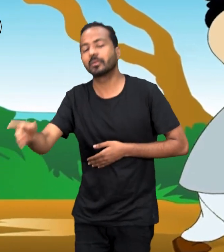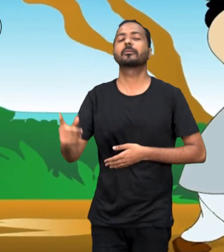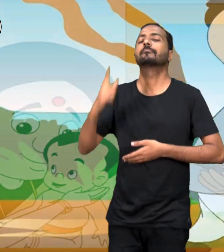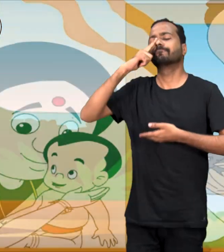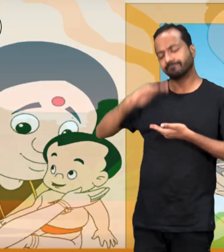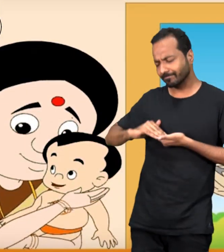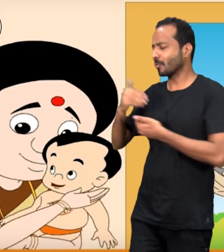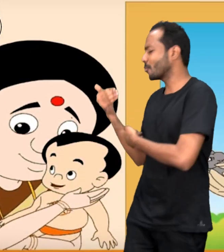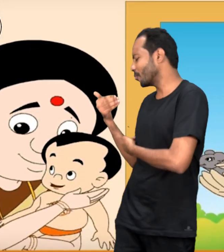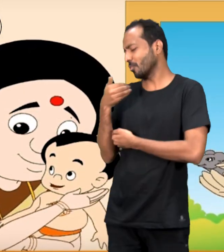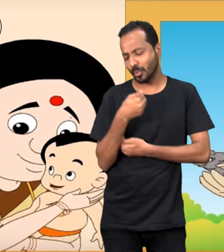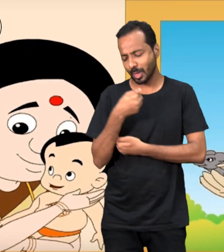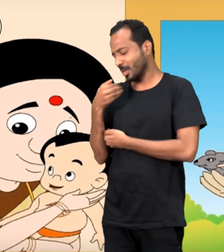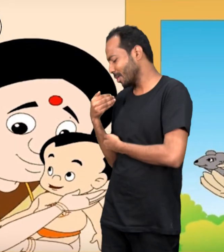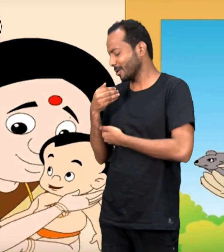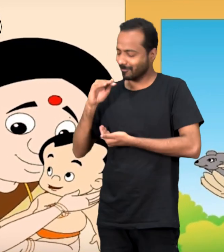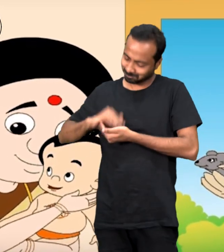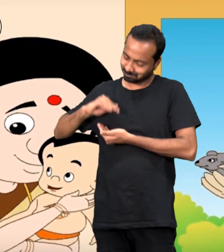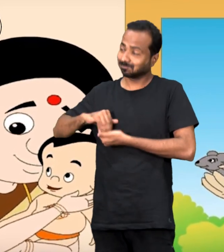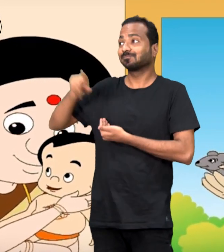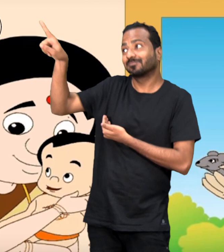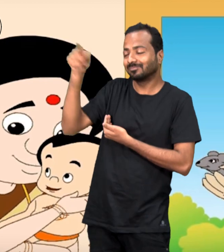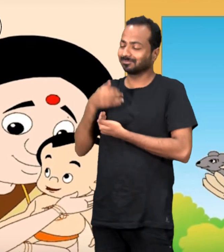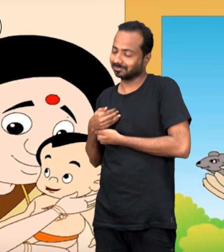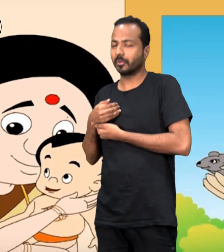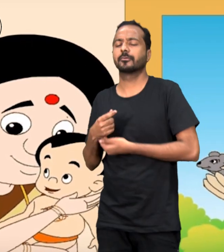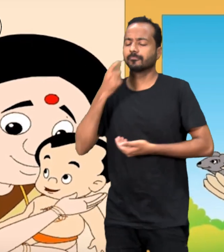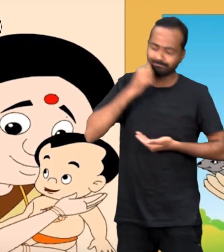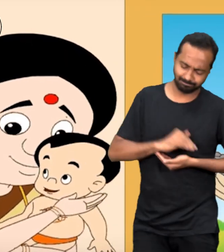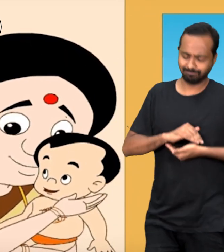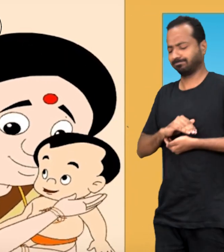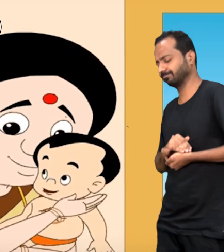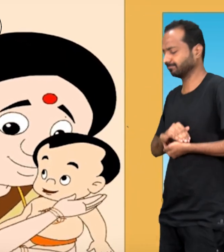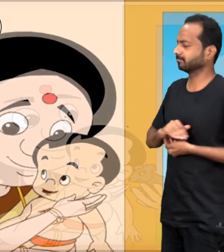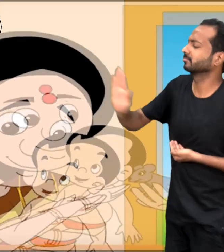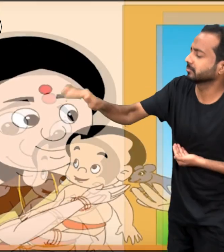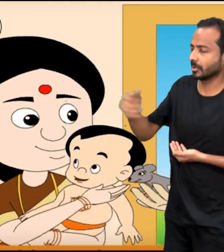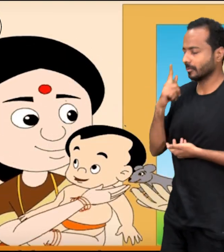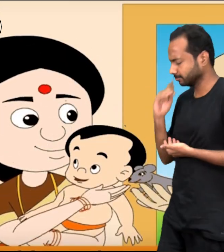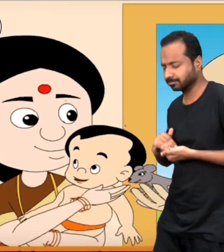then he brought him to his home. When he reached home his wife was playing with their child.